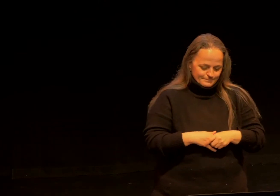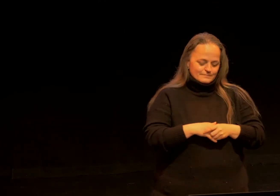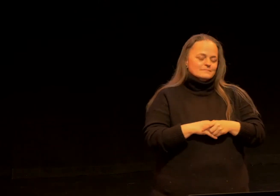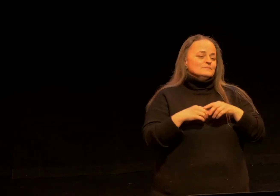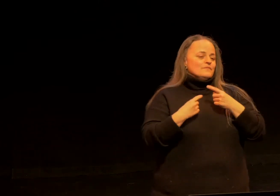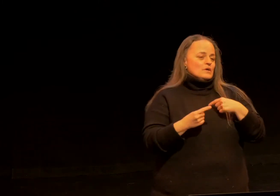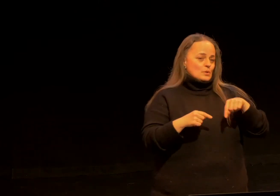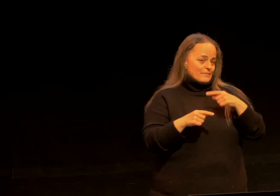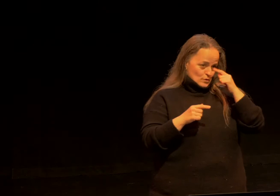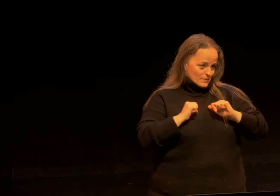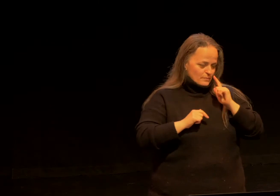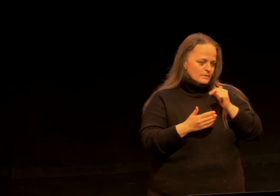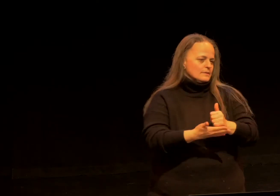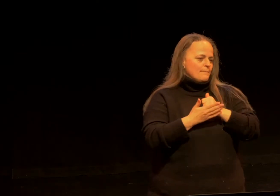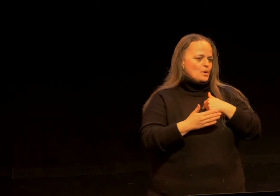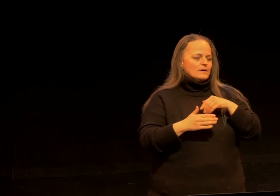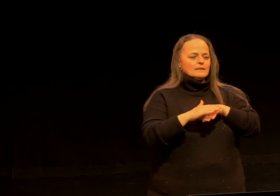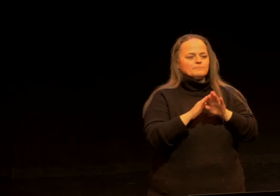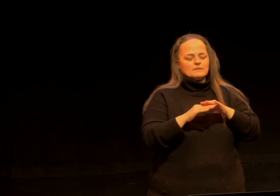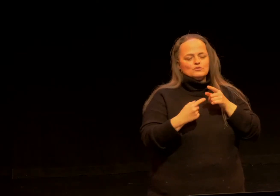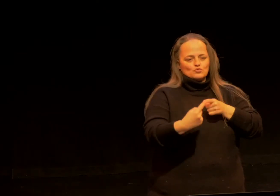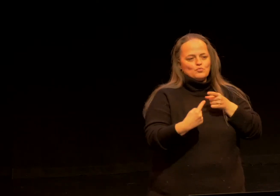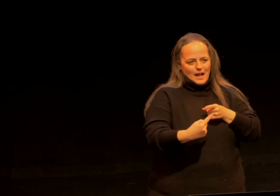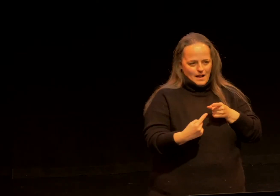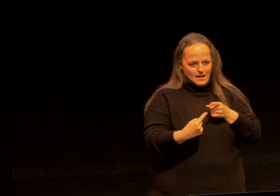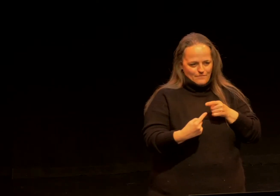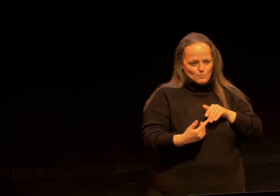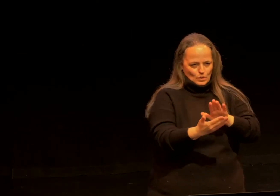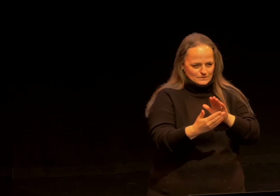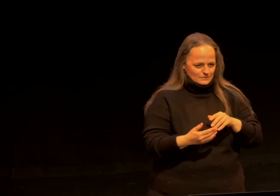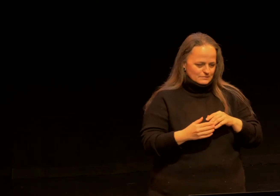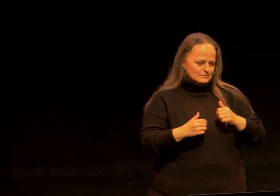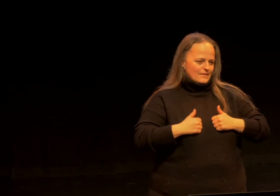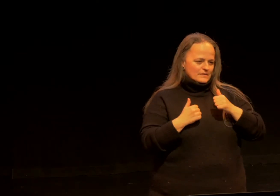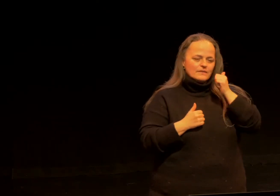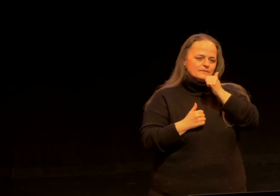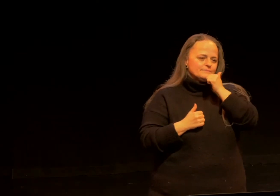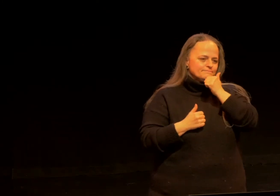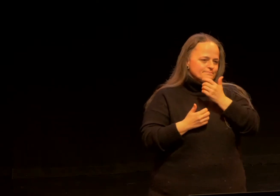And I really want to honor Stephen Lytton who assisted me, you know, that